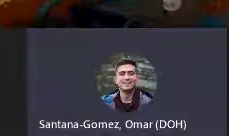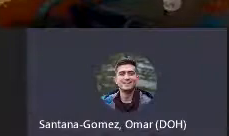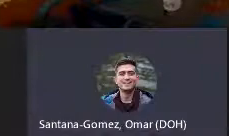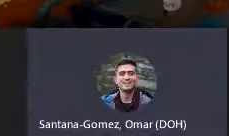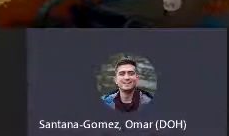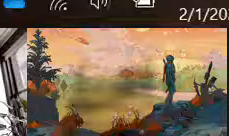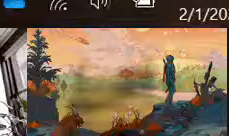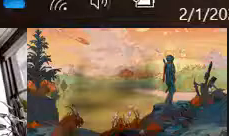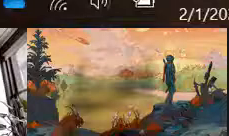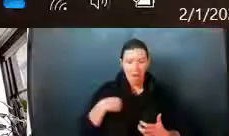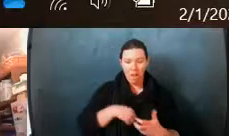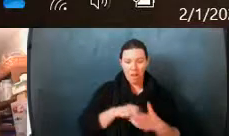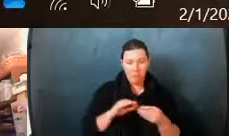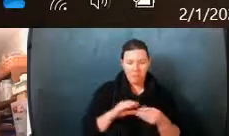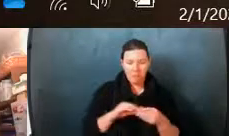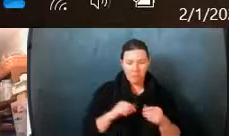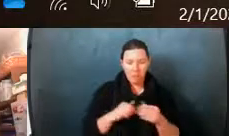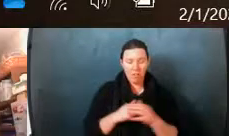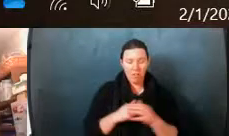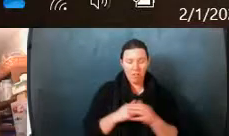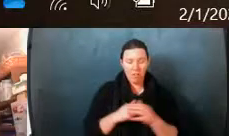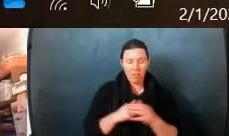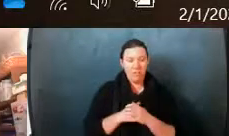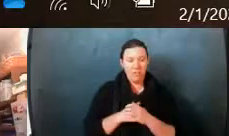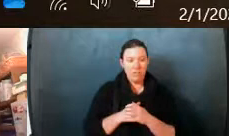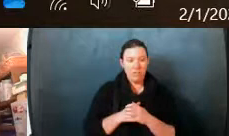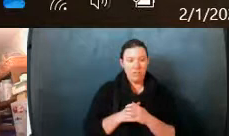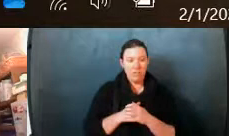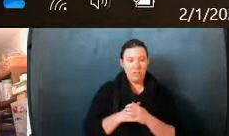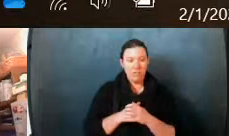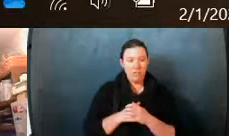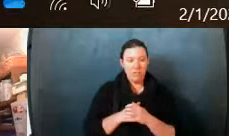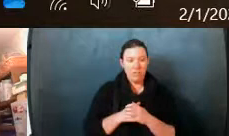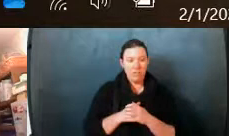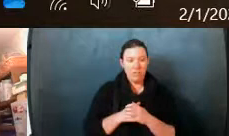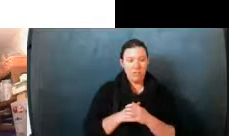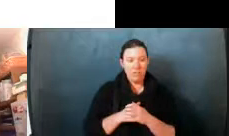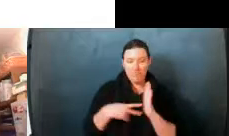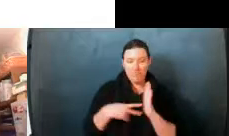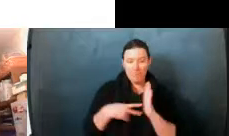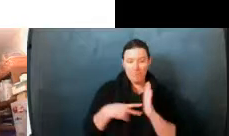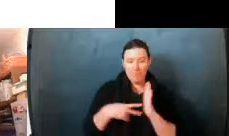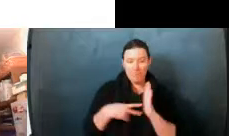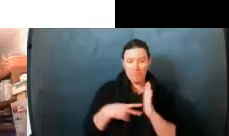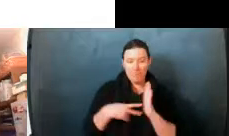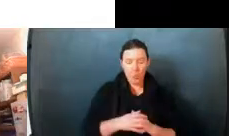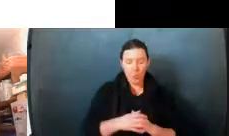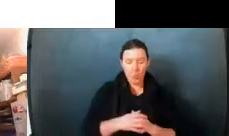The prompts are, what does health, what does equity mean to you? What are your experiences with health inequities